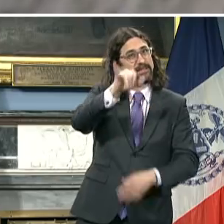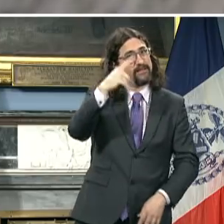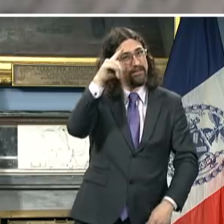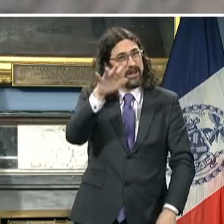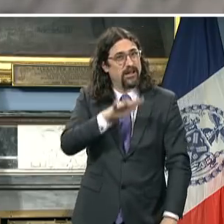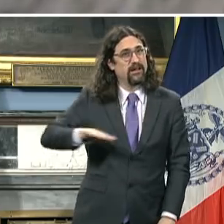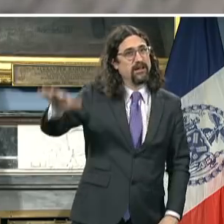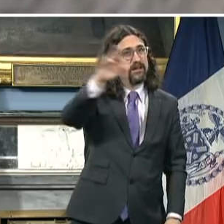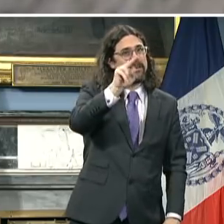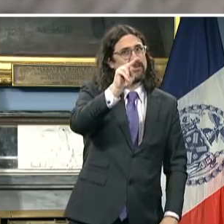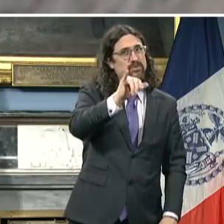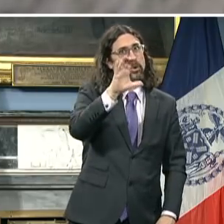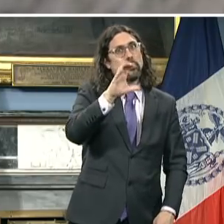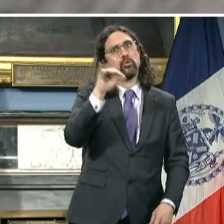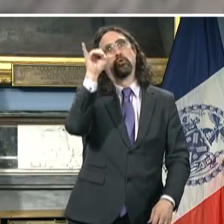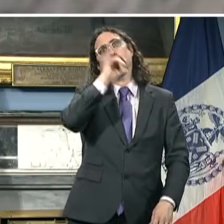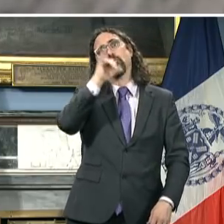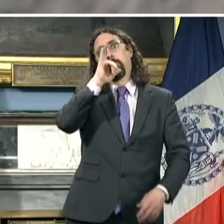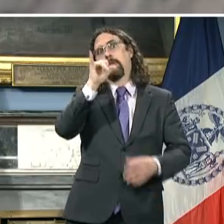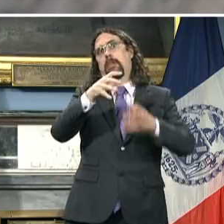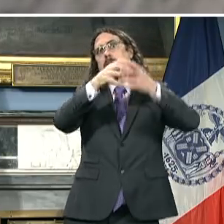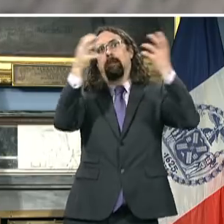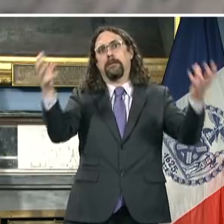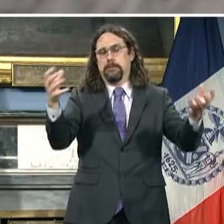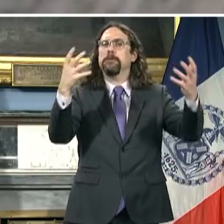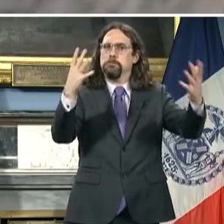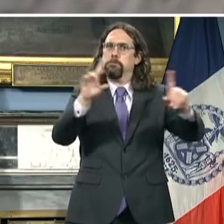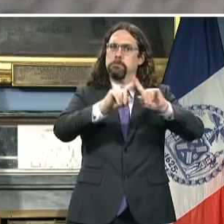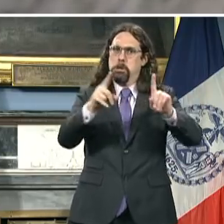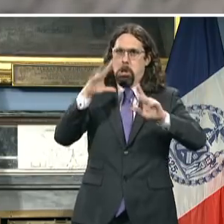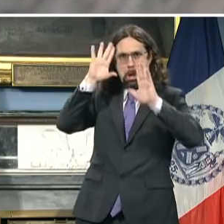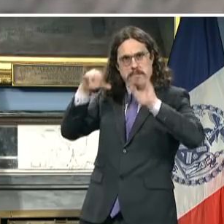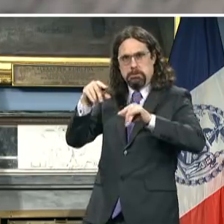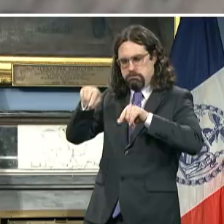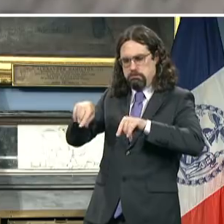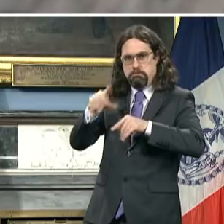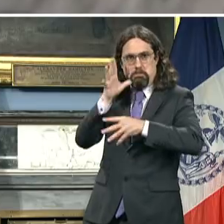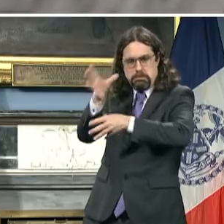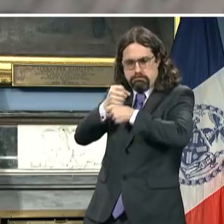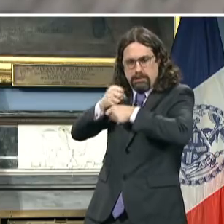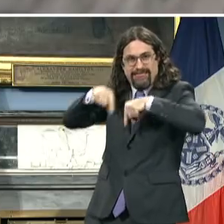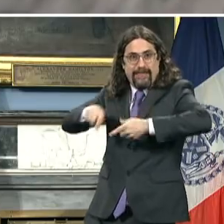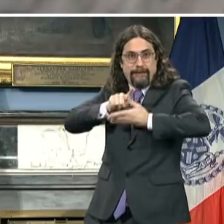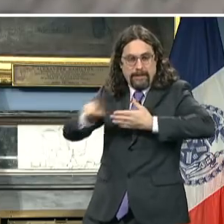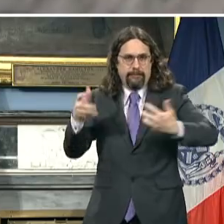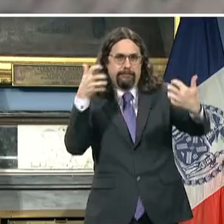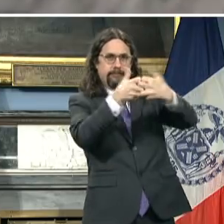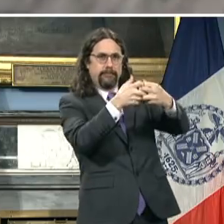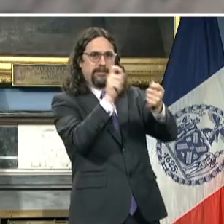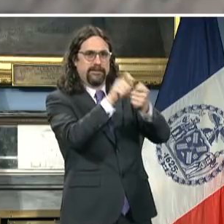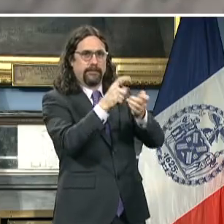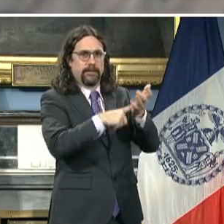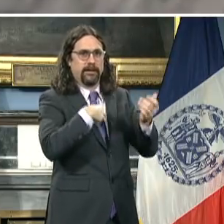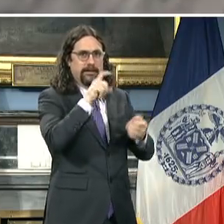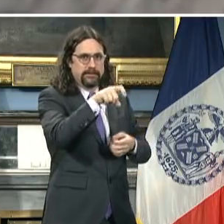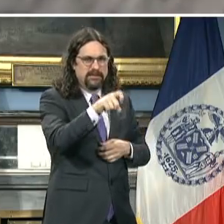WE BELIEVE THAT THERE'S A GOOD CHANCE THESE ORDERS WILL COME IN TIME, BUT W'REEL ASO WORKING INTSEENLY WITH THE FEDERAL GOVERNMENT TO SEE